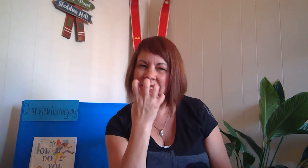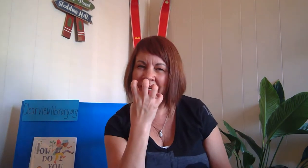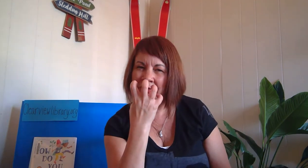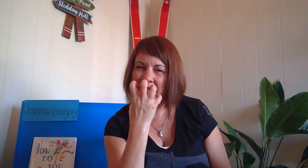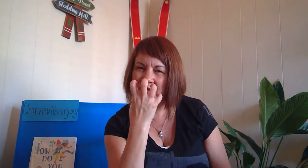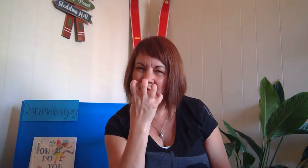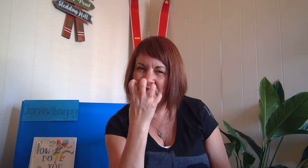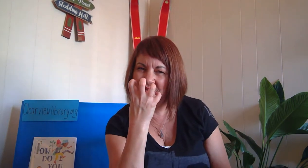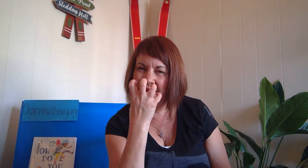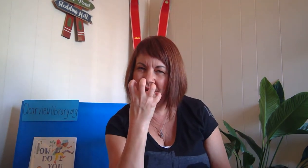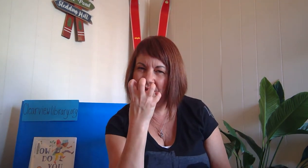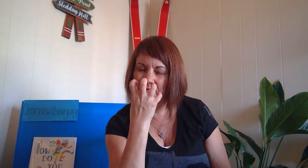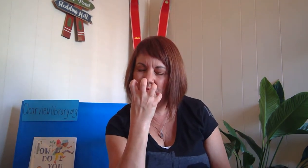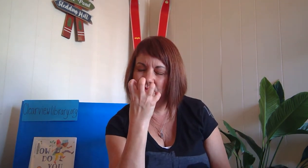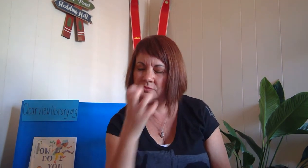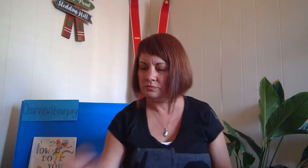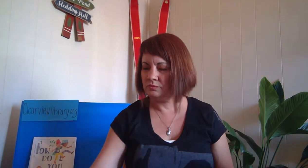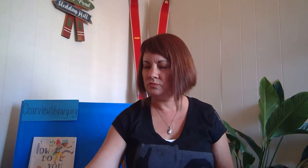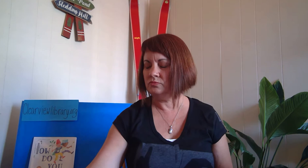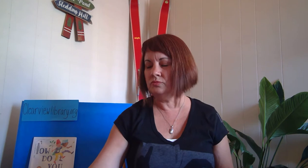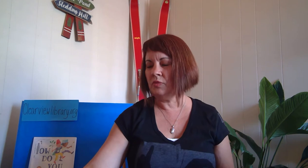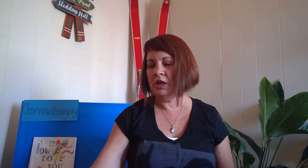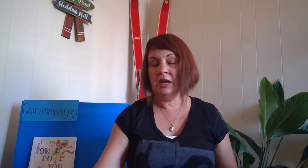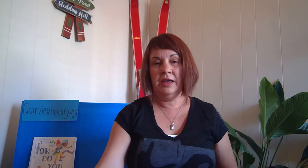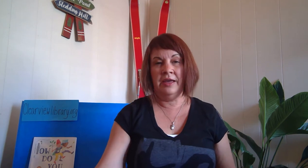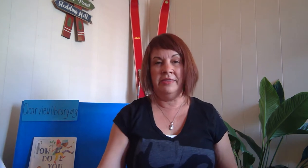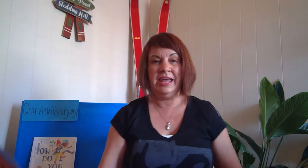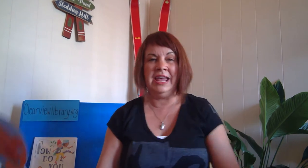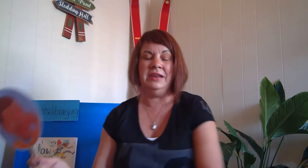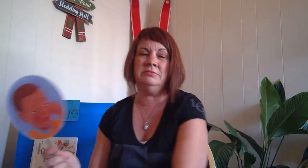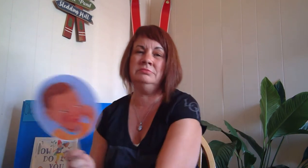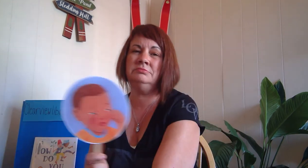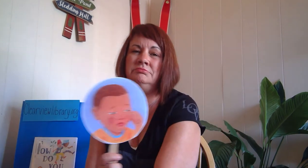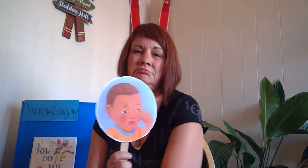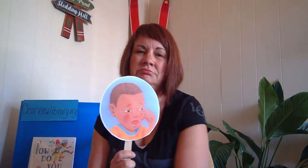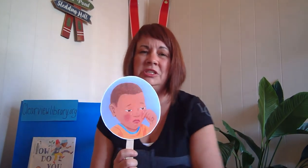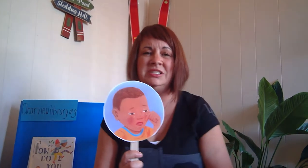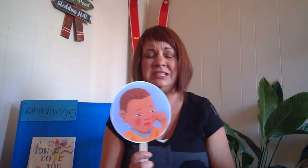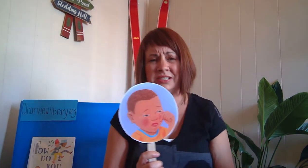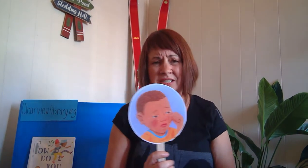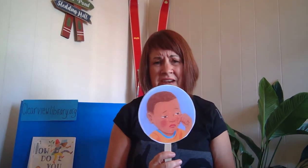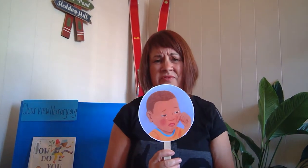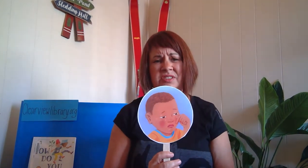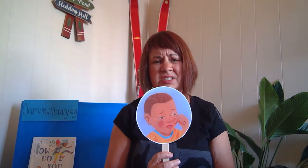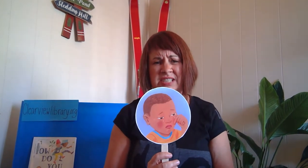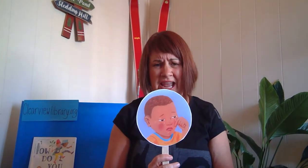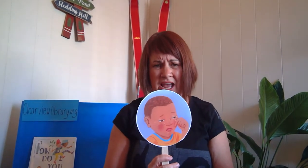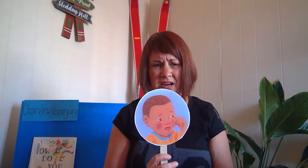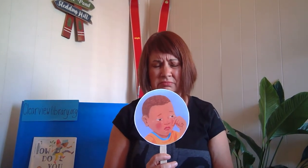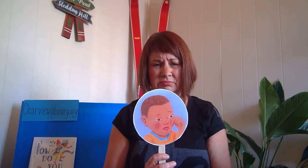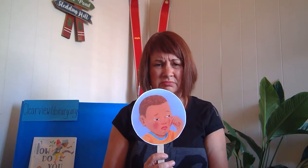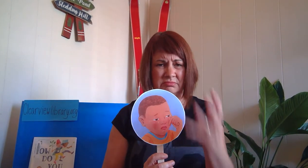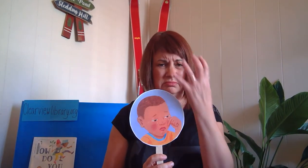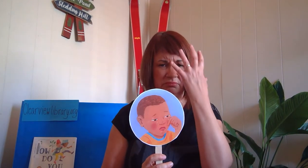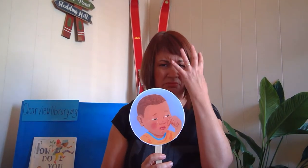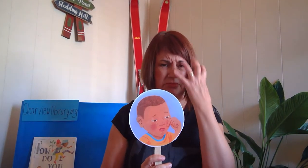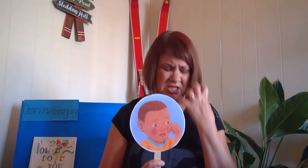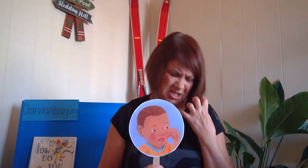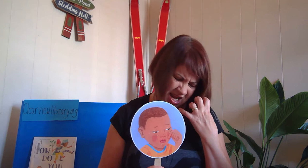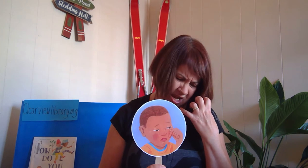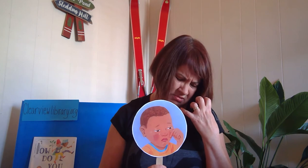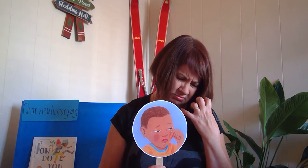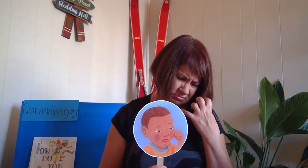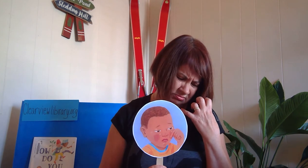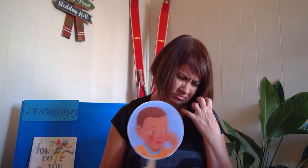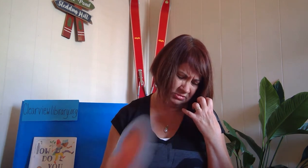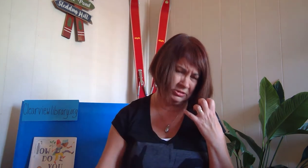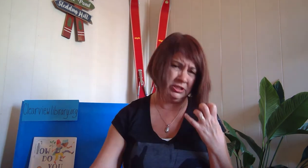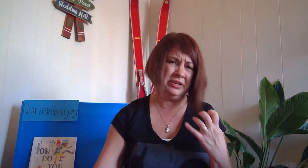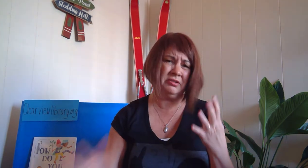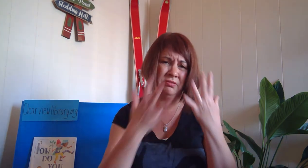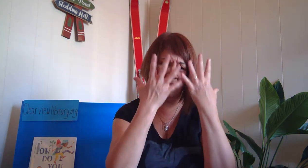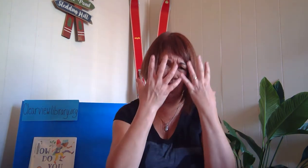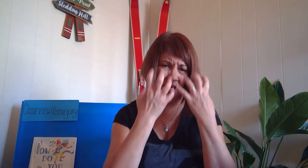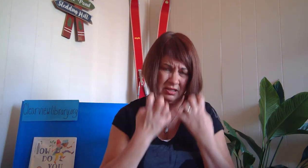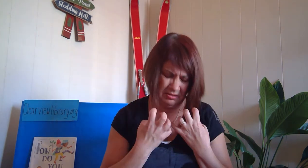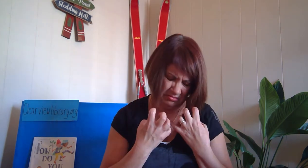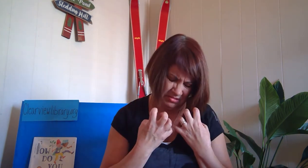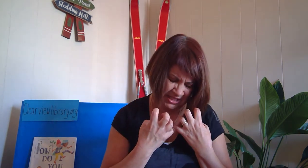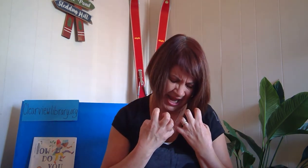angry too when you sign it and then this is the sign for sad. Sad like you're crying sad.